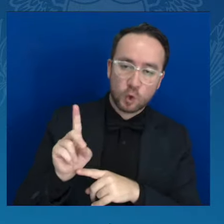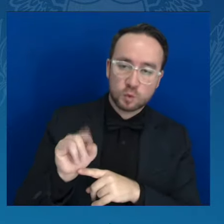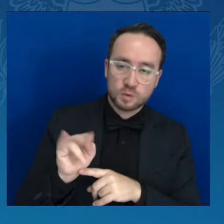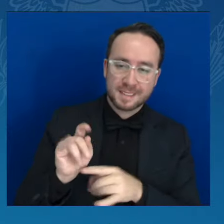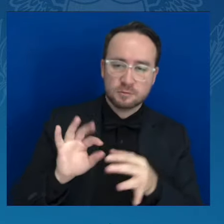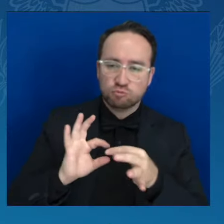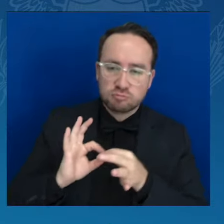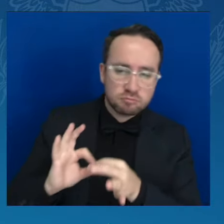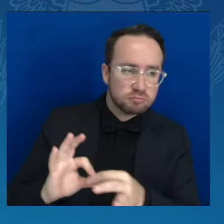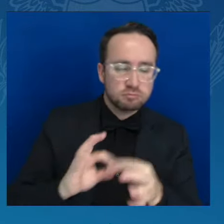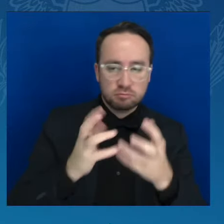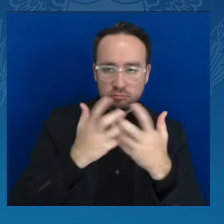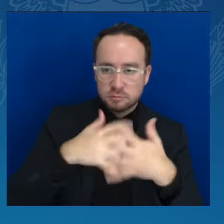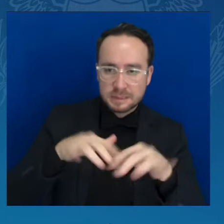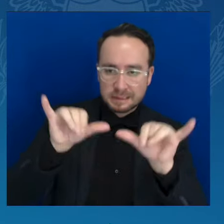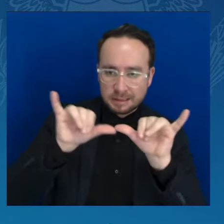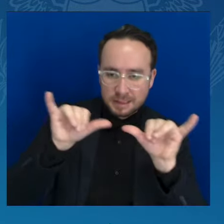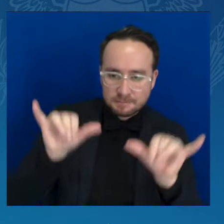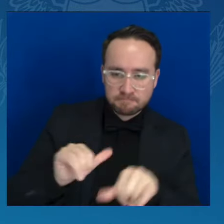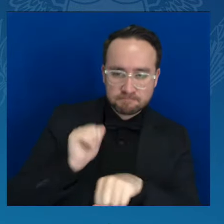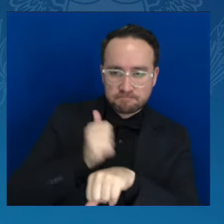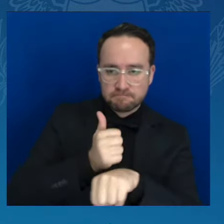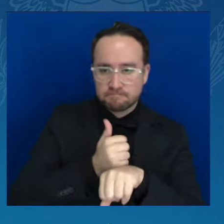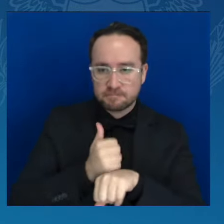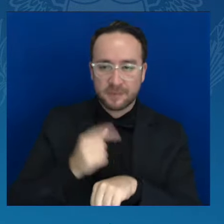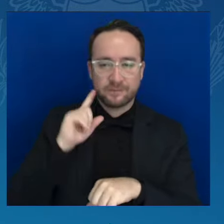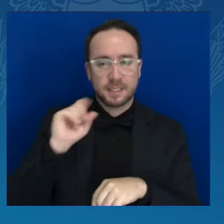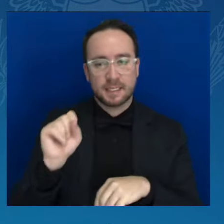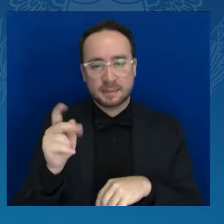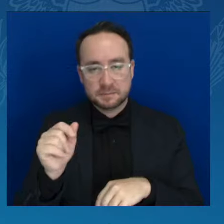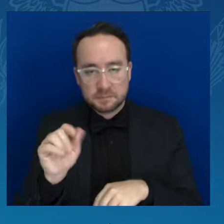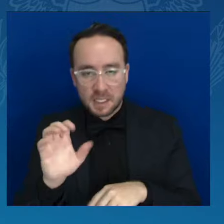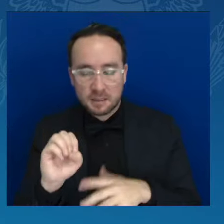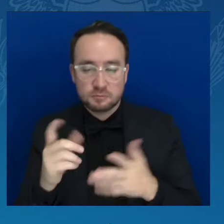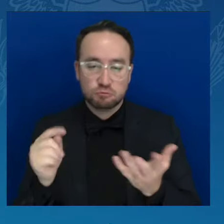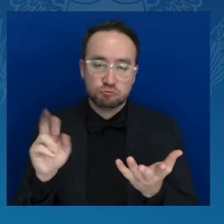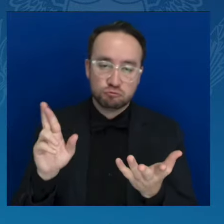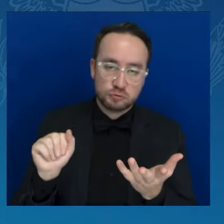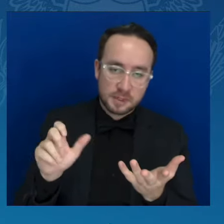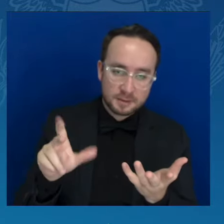The Office of Space Commerce at NOAA is spearheading the development of technical standards